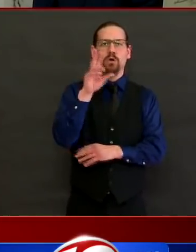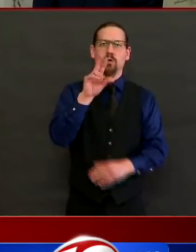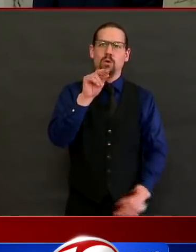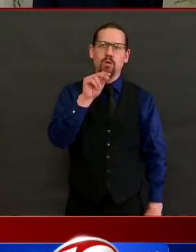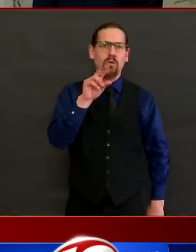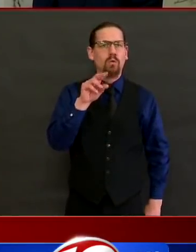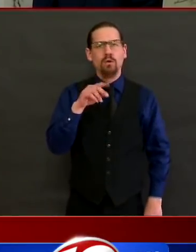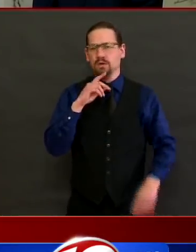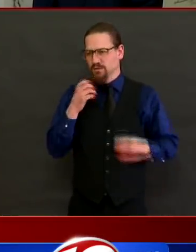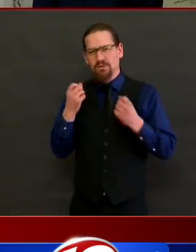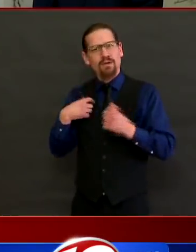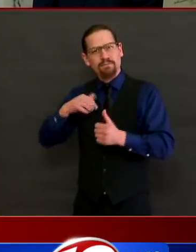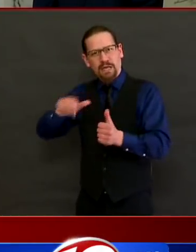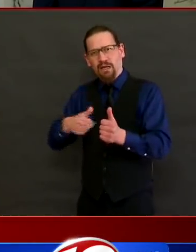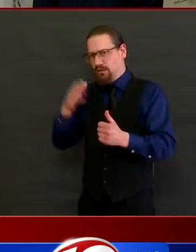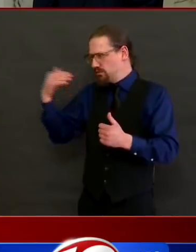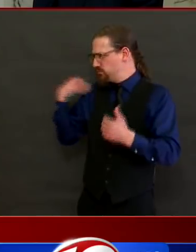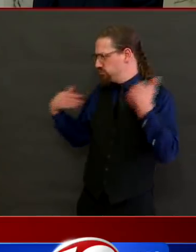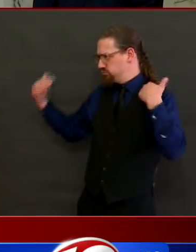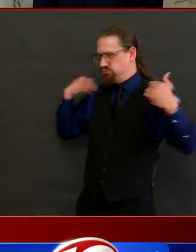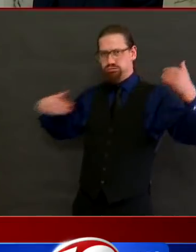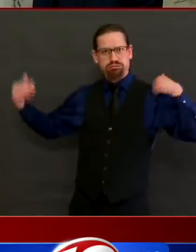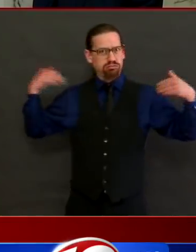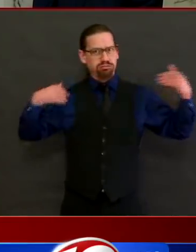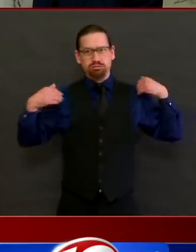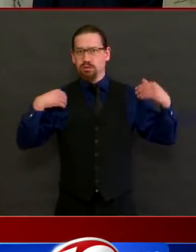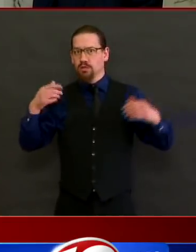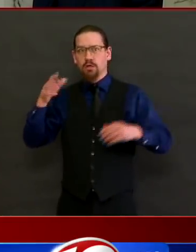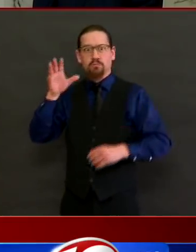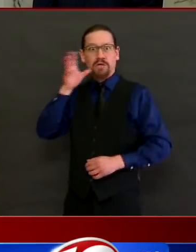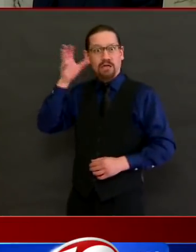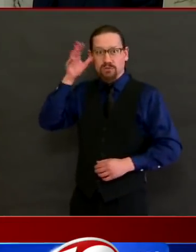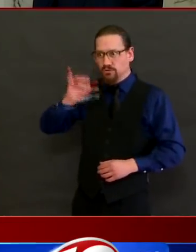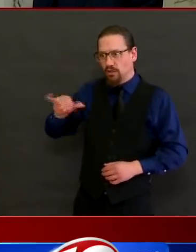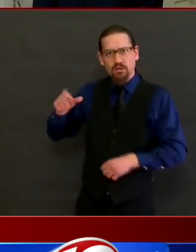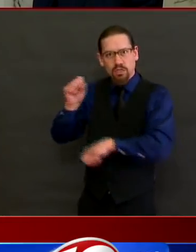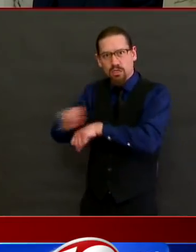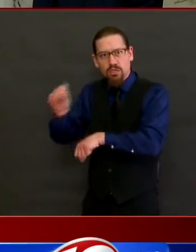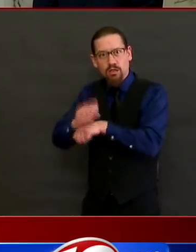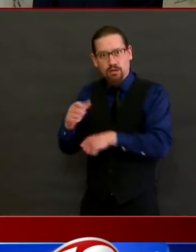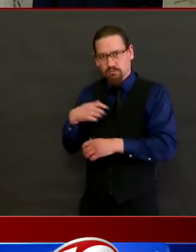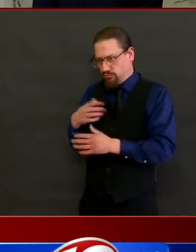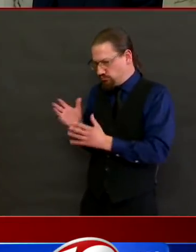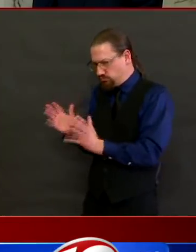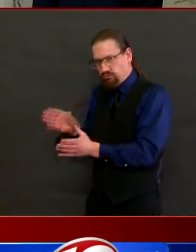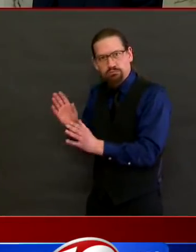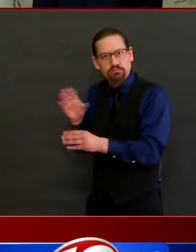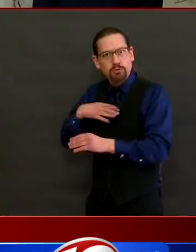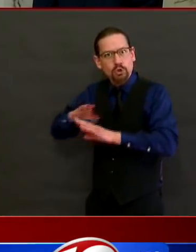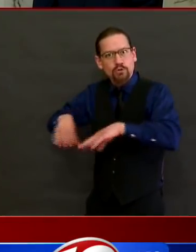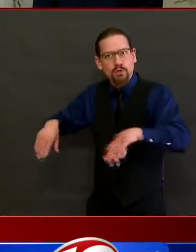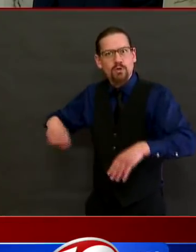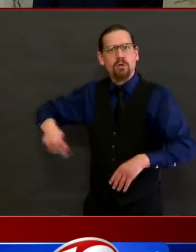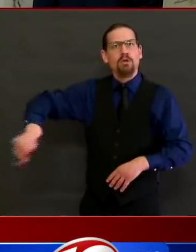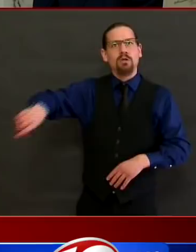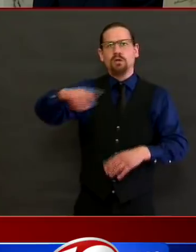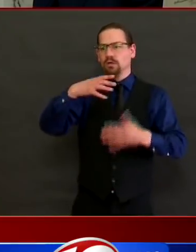PRETEND IT IS EASY. THERE ARE MANY PARENTS WHO ARE WORKING FROM HOME AND TRYING TO EDUCATE THEIR KIDS OR HELP THEM GET EDUCATED AT HOME. THANK YOU, YOU ARE REALLY HEROES